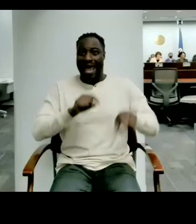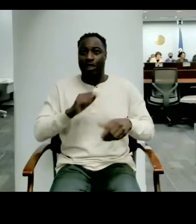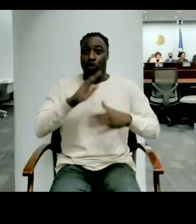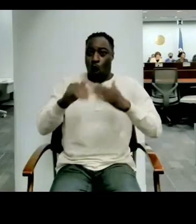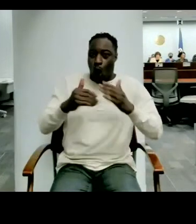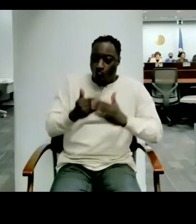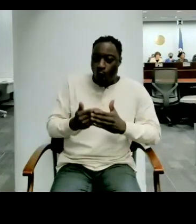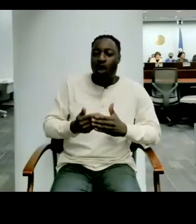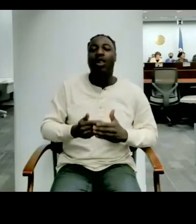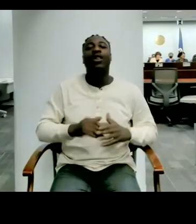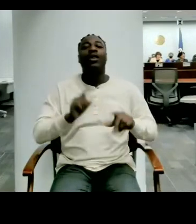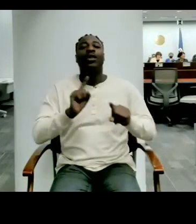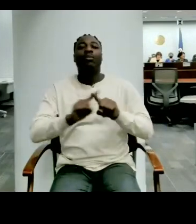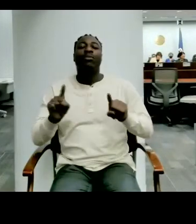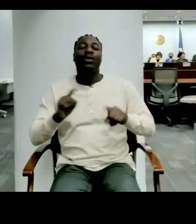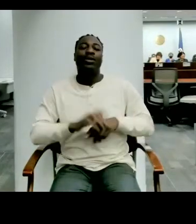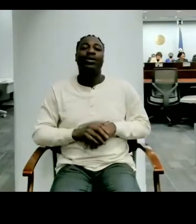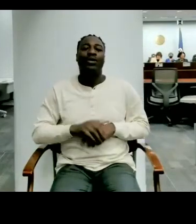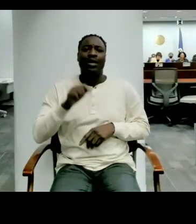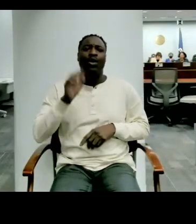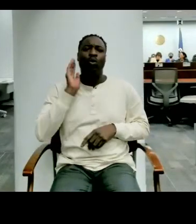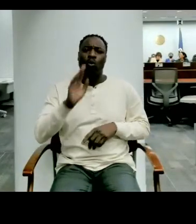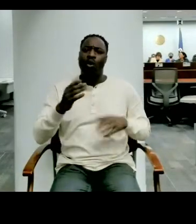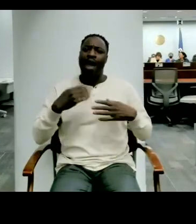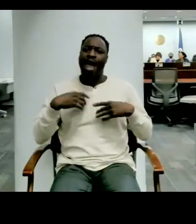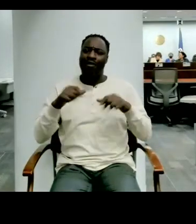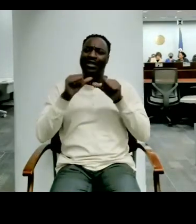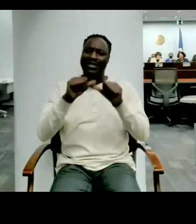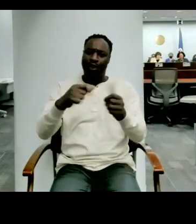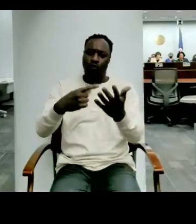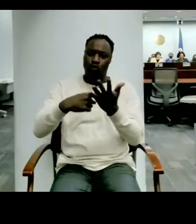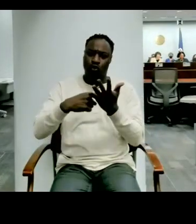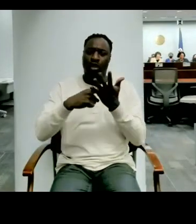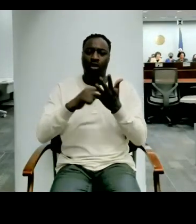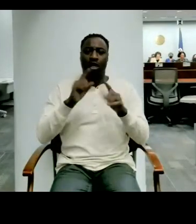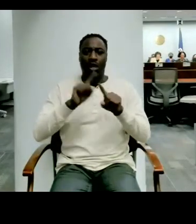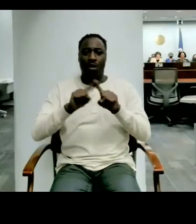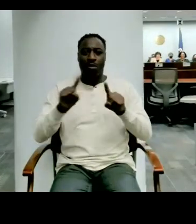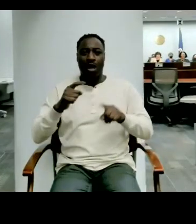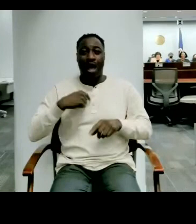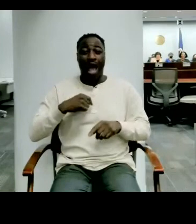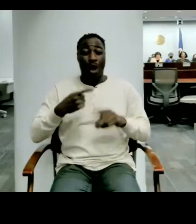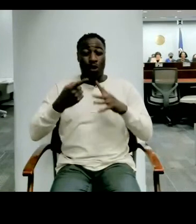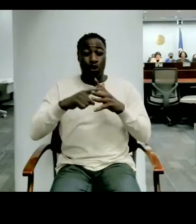installment of a continuing dialogue. But let me start with Ms. Kulkarni if I could,